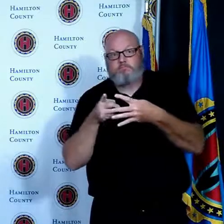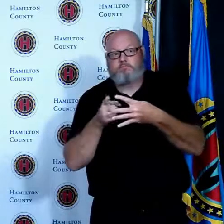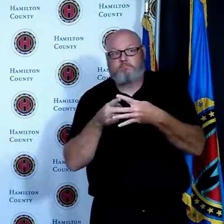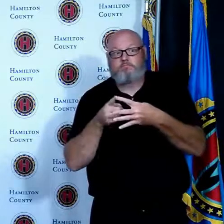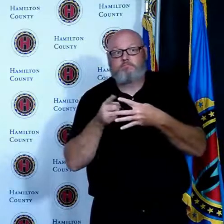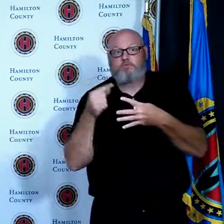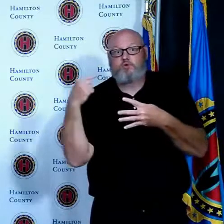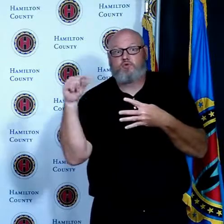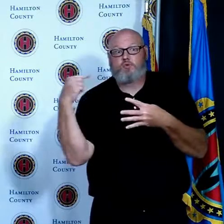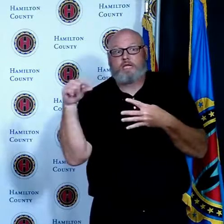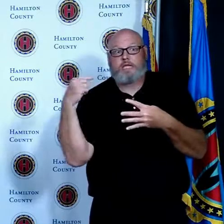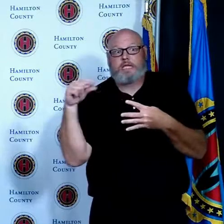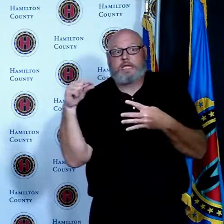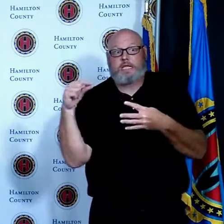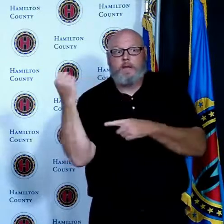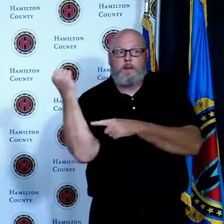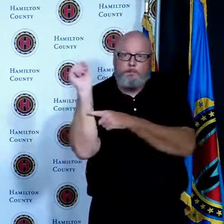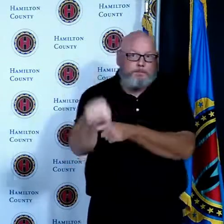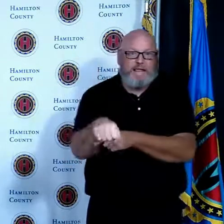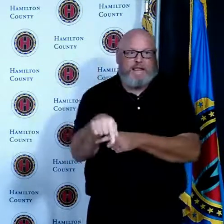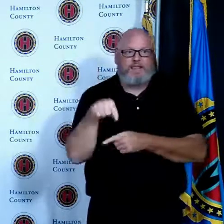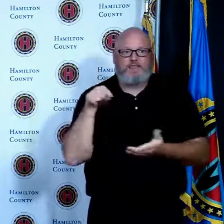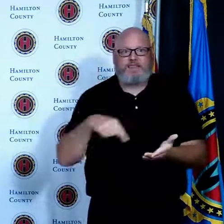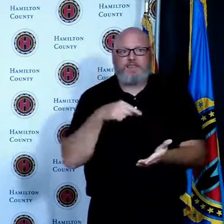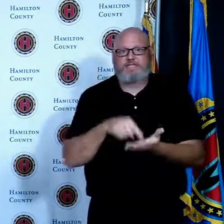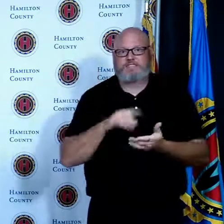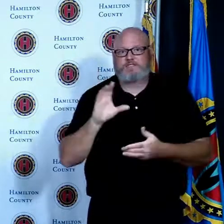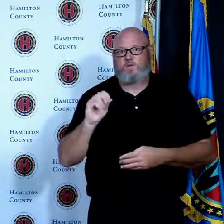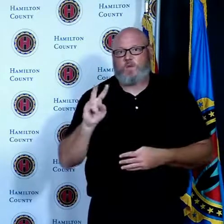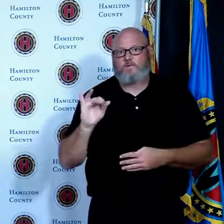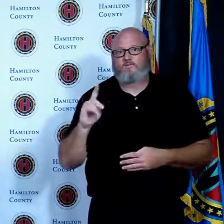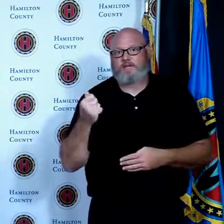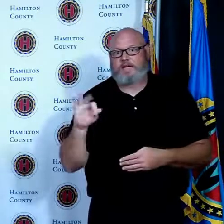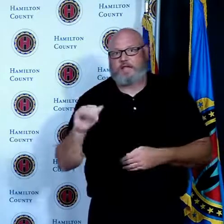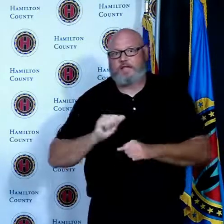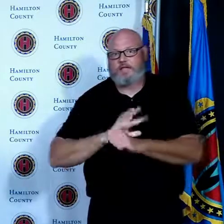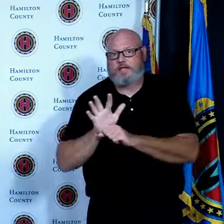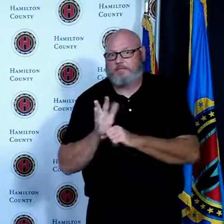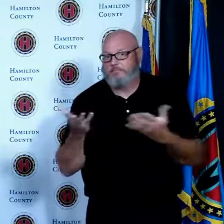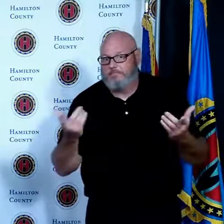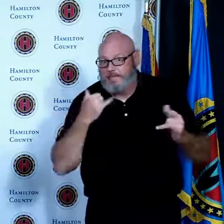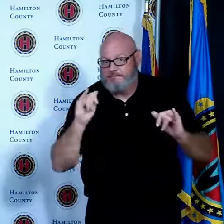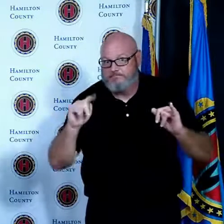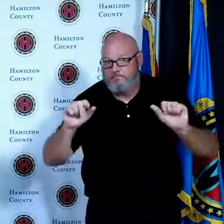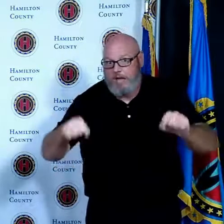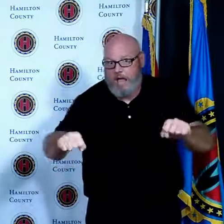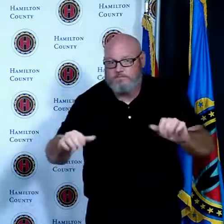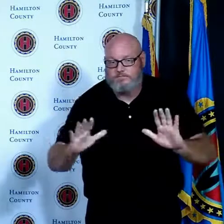effort that we're all doing is very important with each of these data points we as a community should continue to be proud of